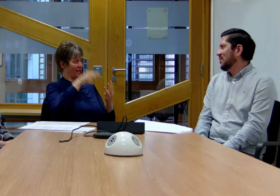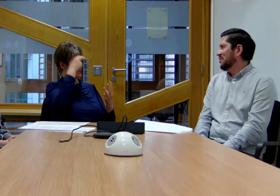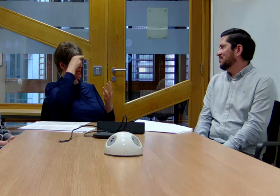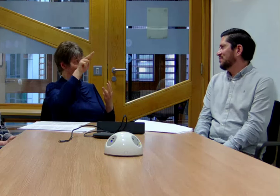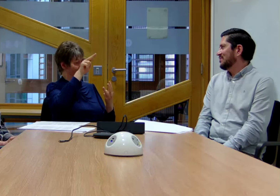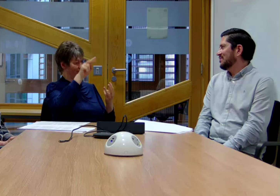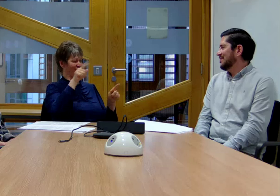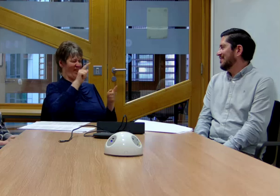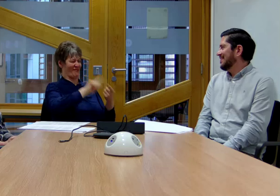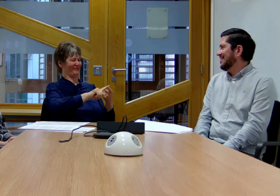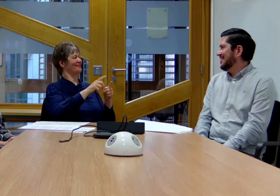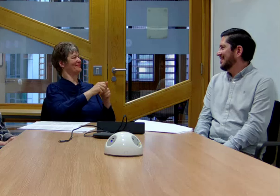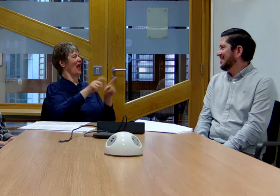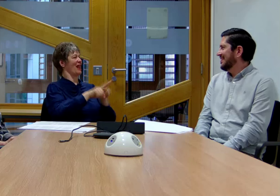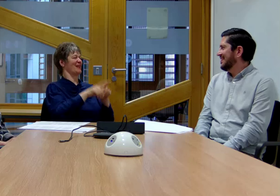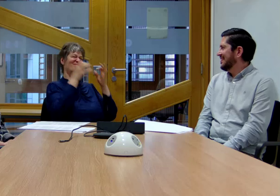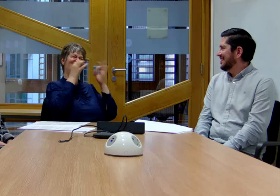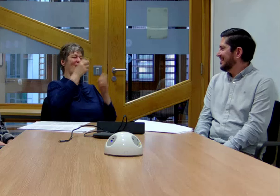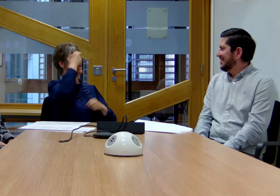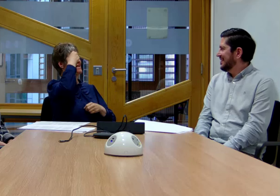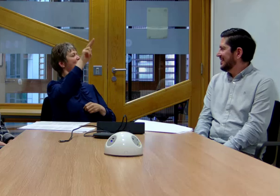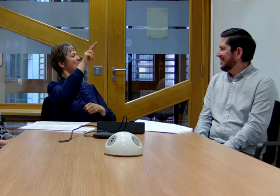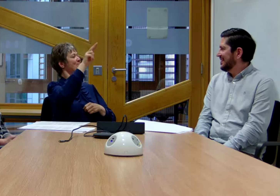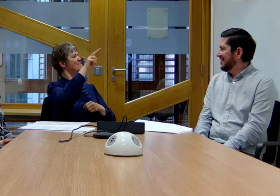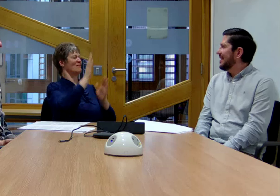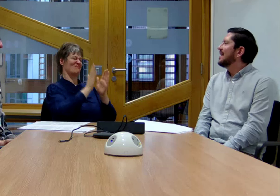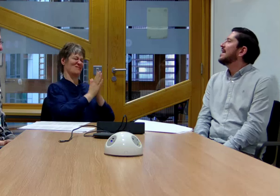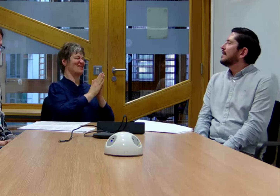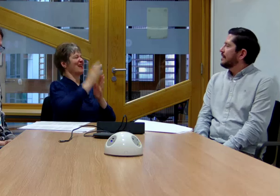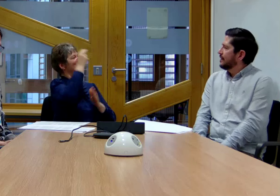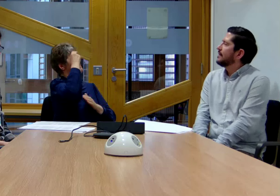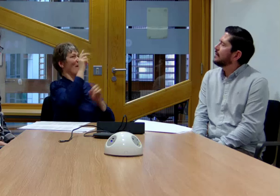names, so they'd have a name that s like their Sunday name, their official name. So maybe